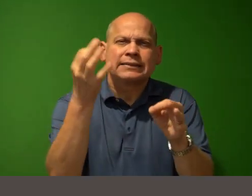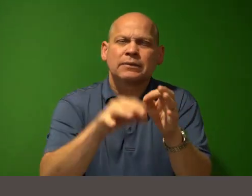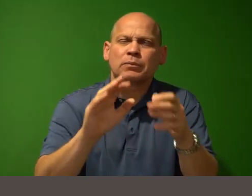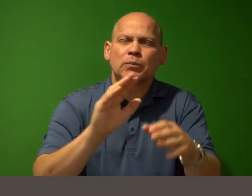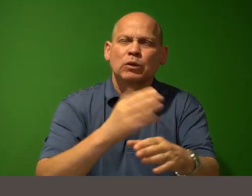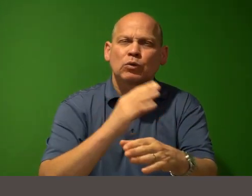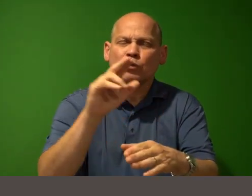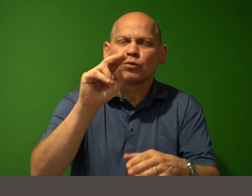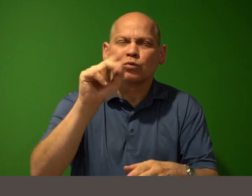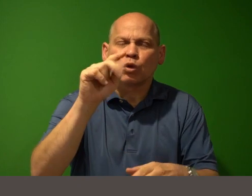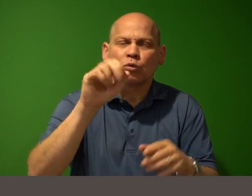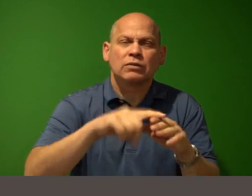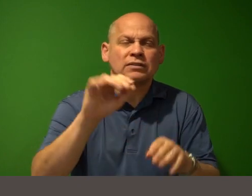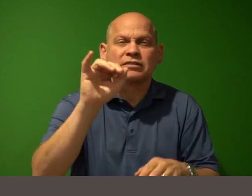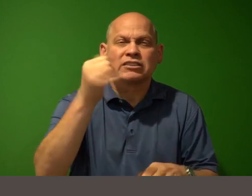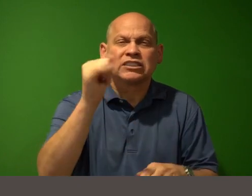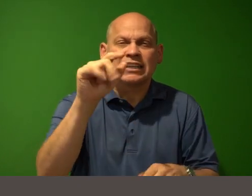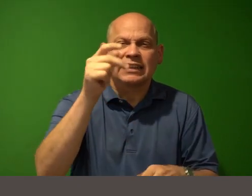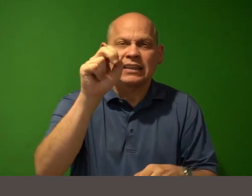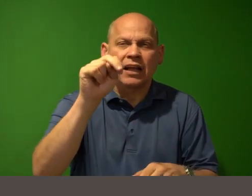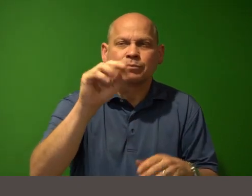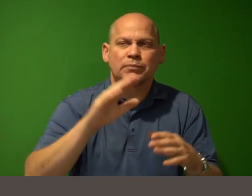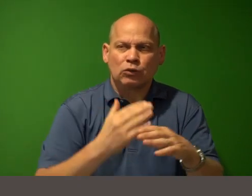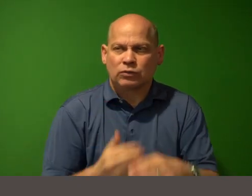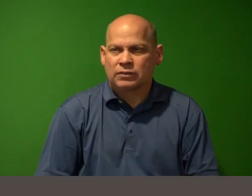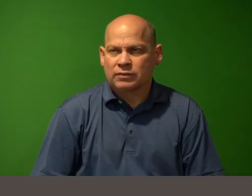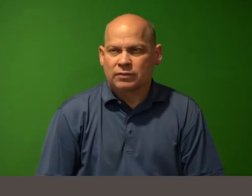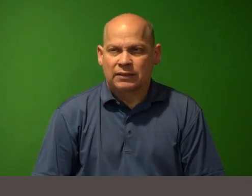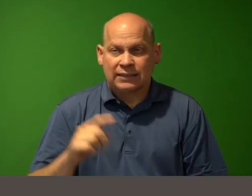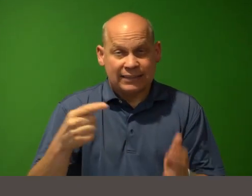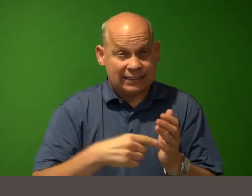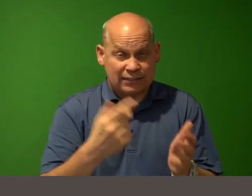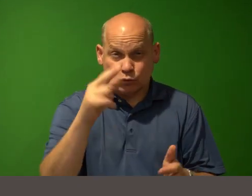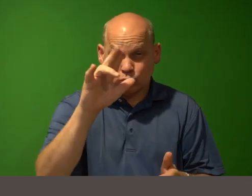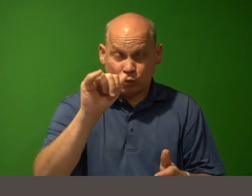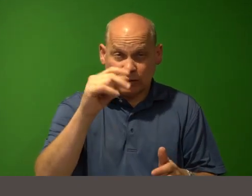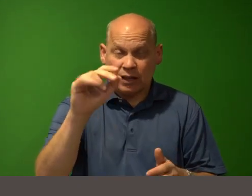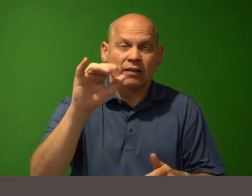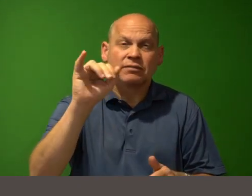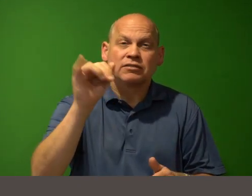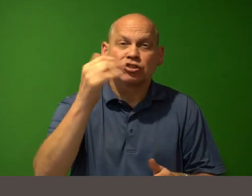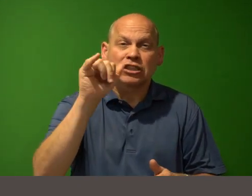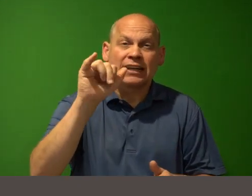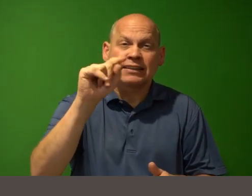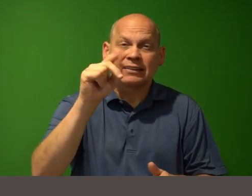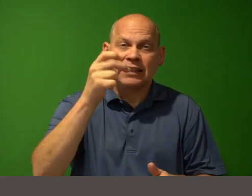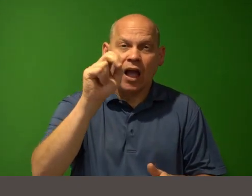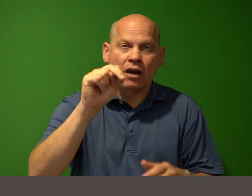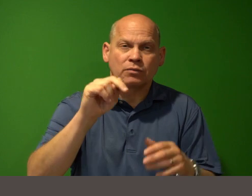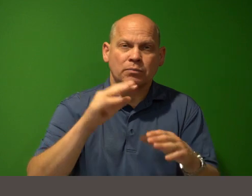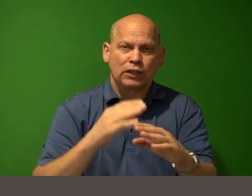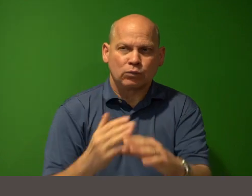Music. This is the GUI of Jython Music.